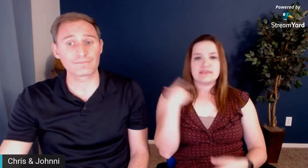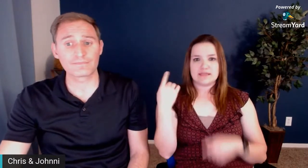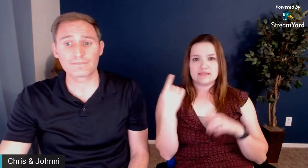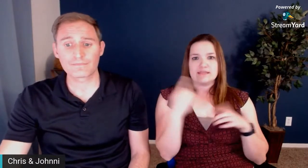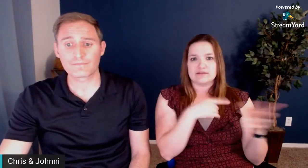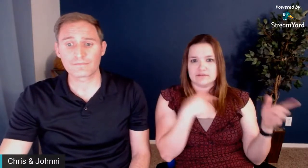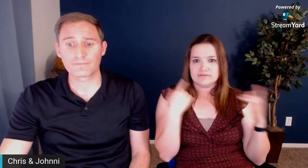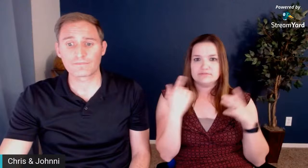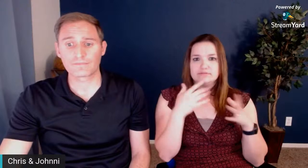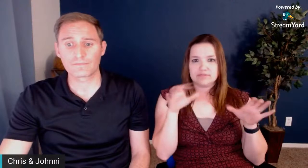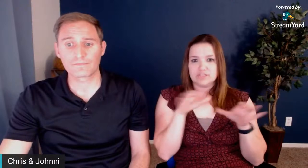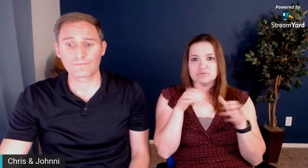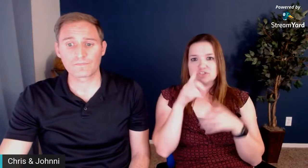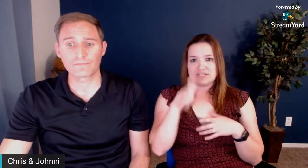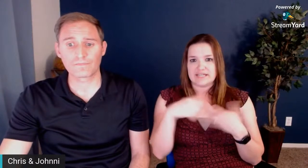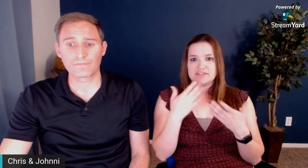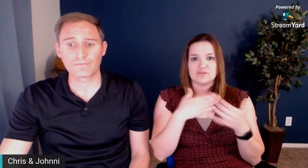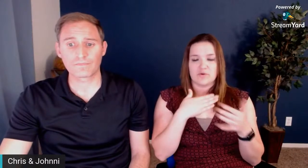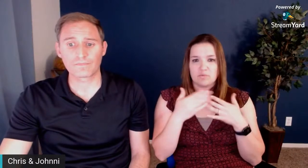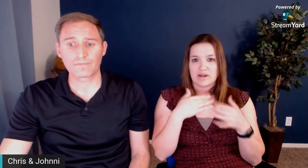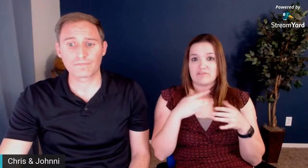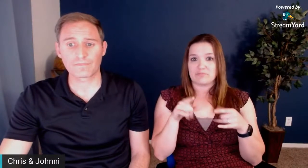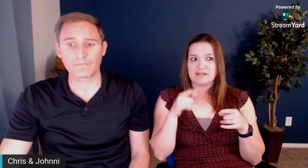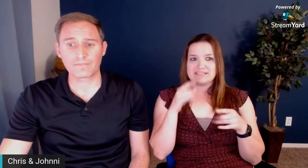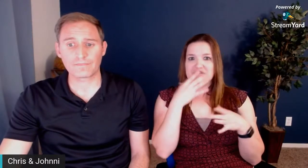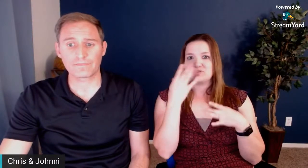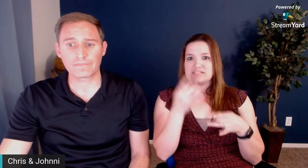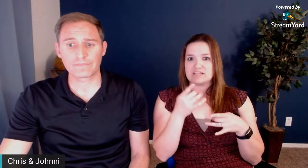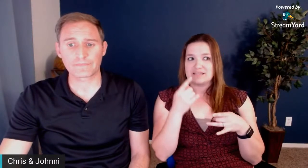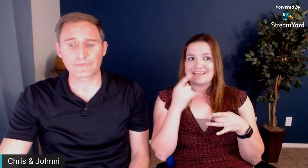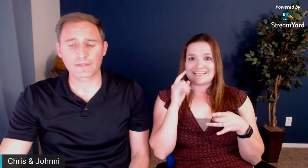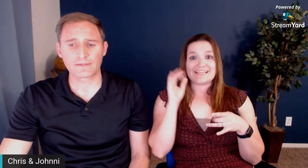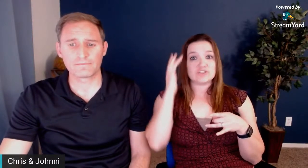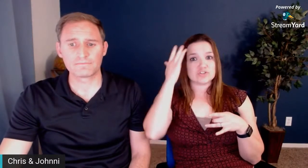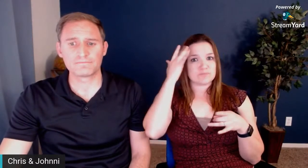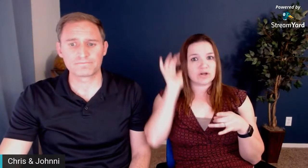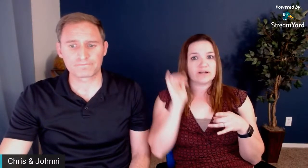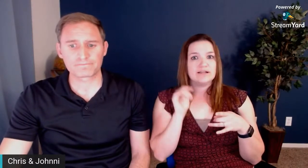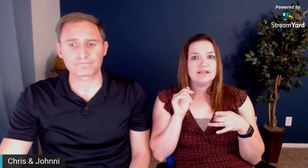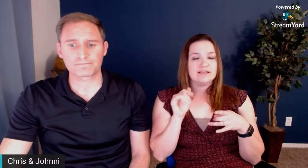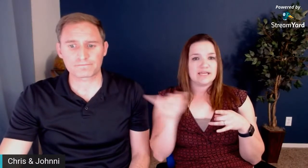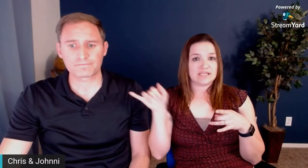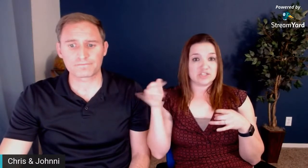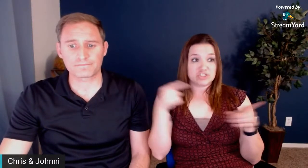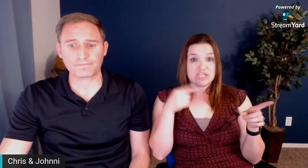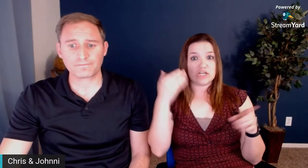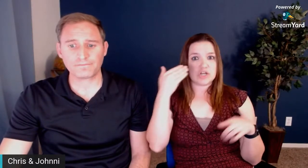and then he'll he'll do what she needs or whatever but it's interesting like kids are smart like she